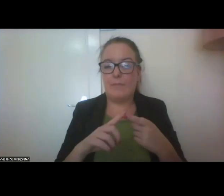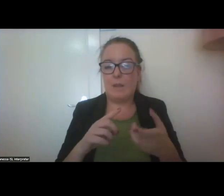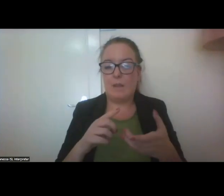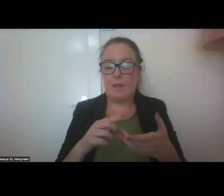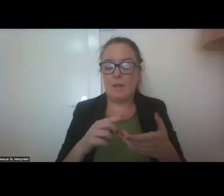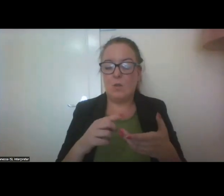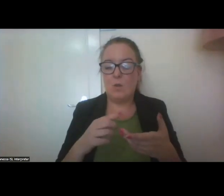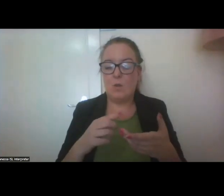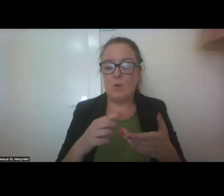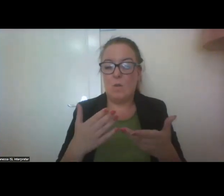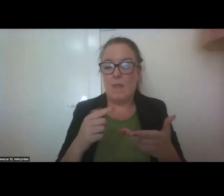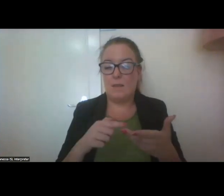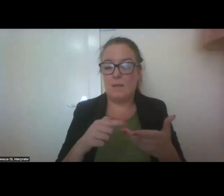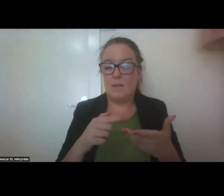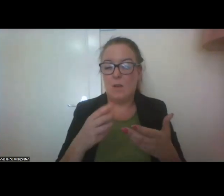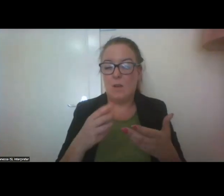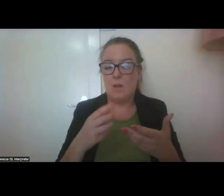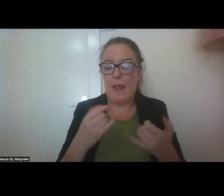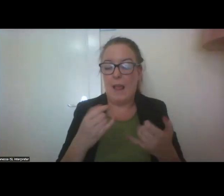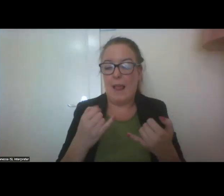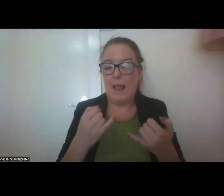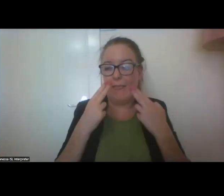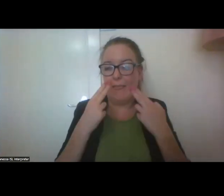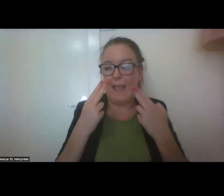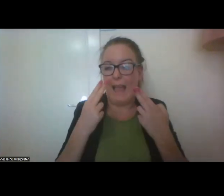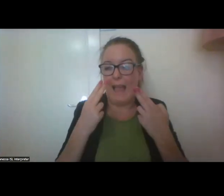It is something that we're trying to work on, but that will come with more awareness